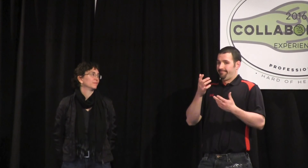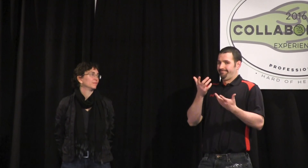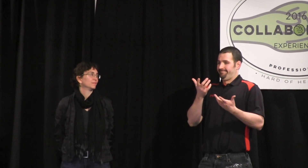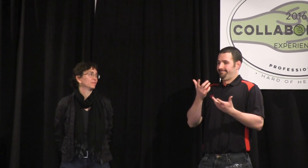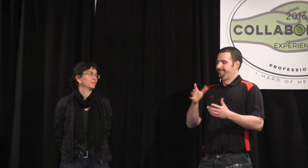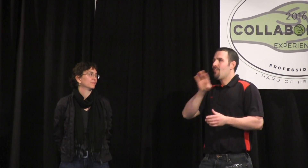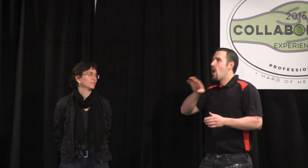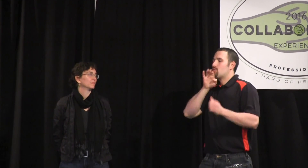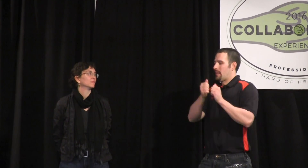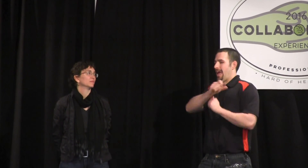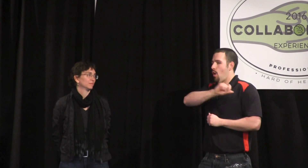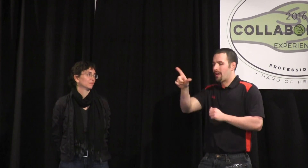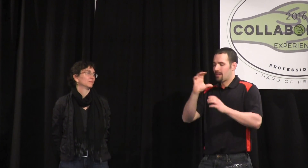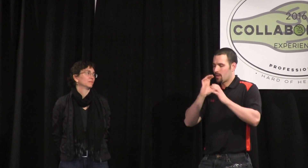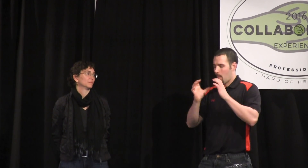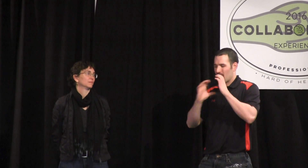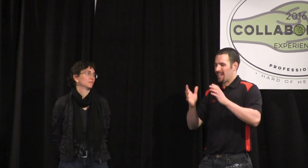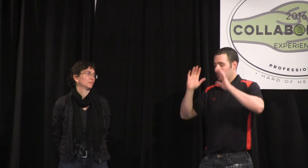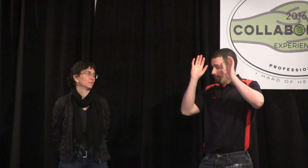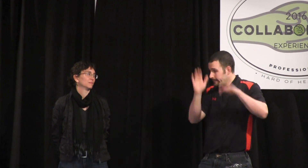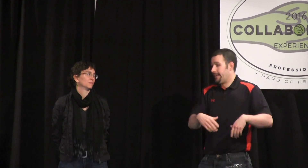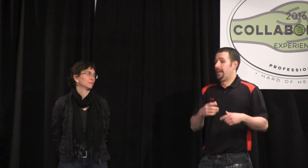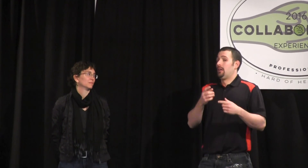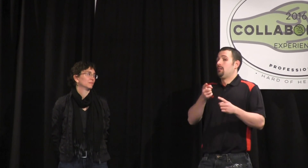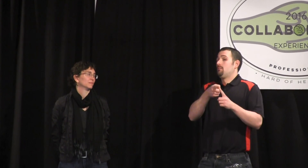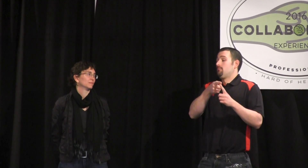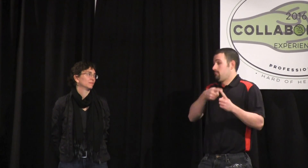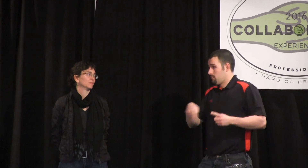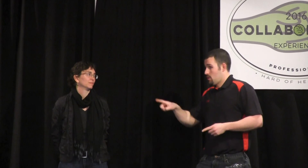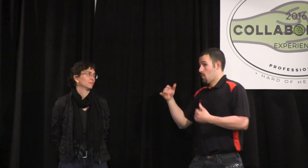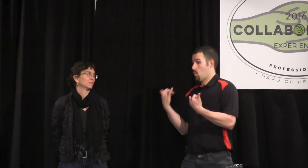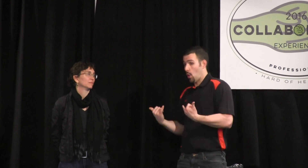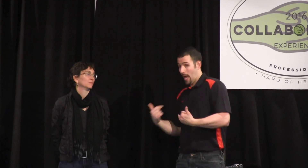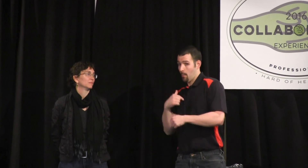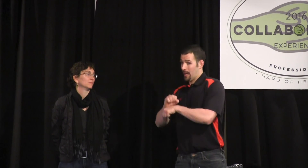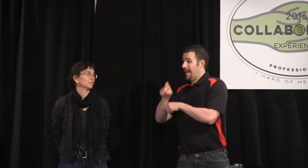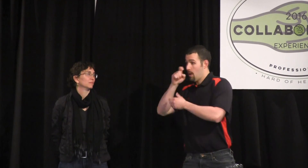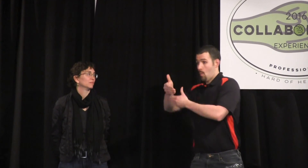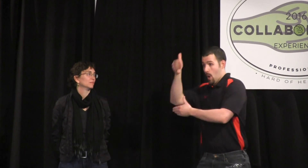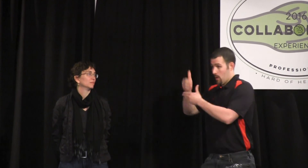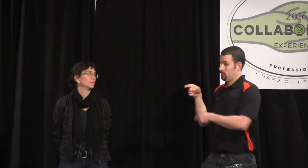and it was pretty -- it was really frustrating with them in regard to the communication.